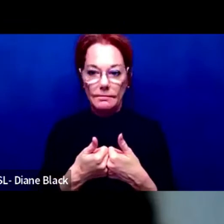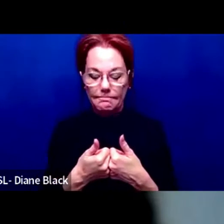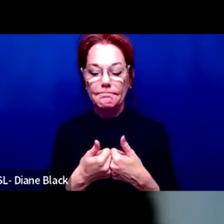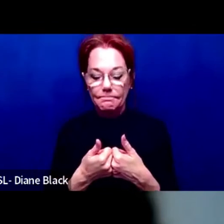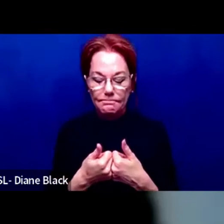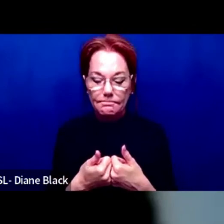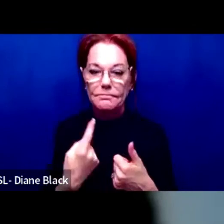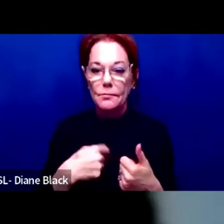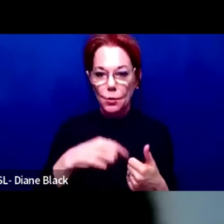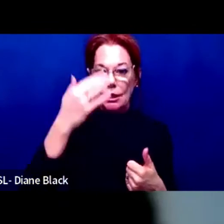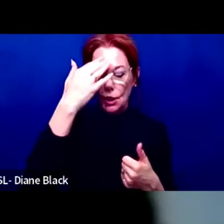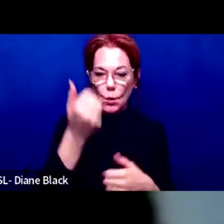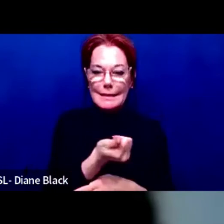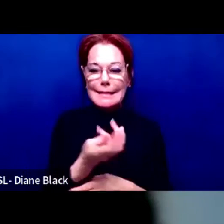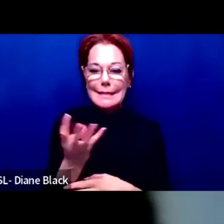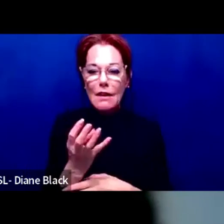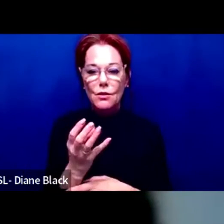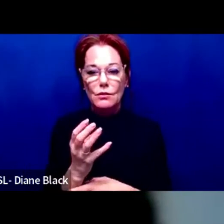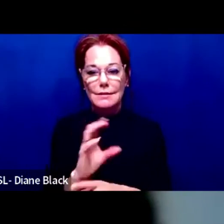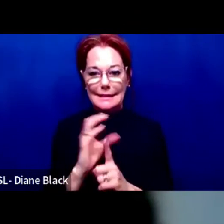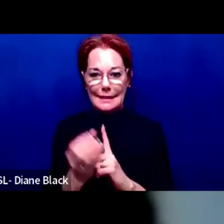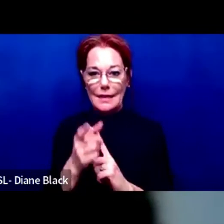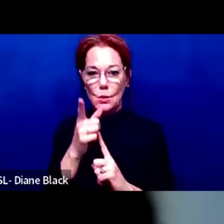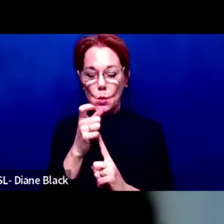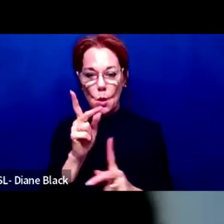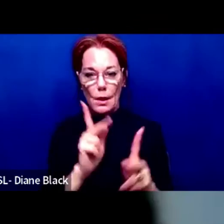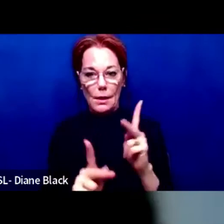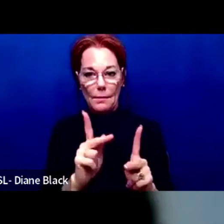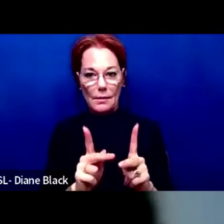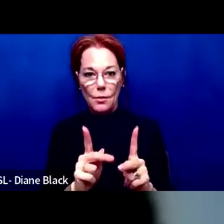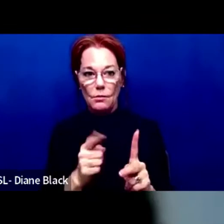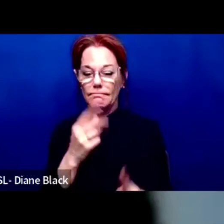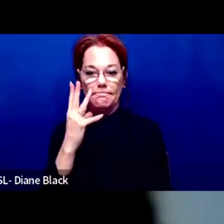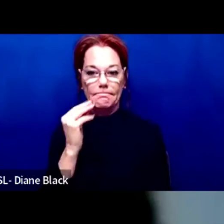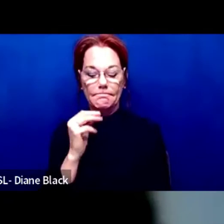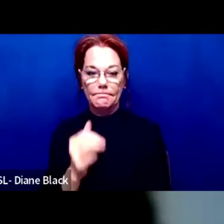know of several cases where people have experienced some injustice in terms of their